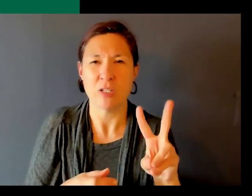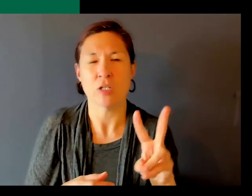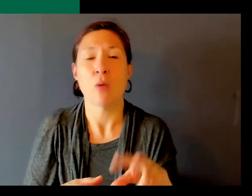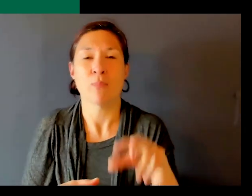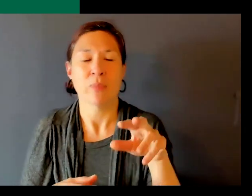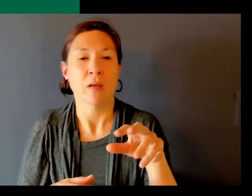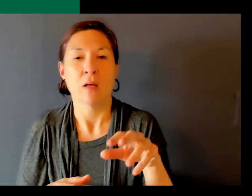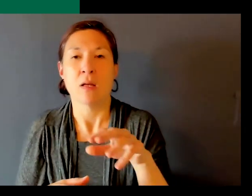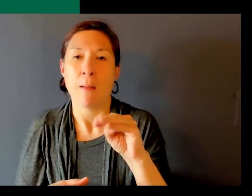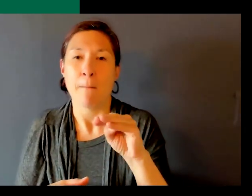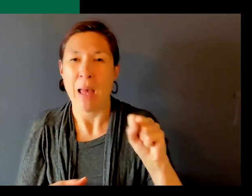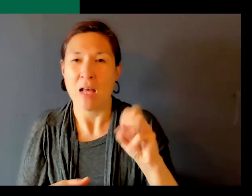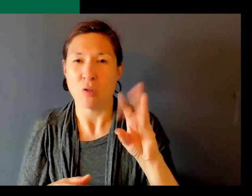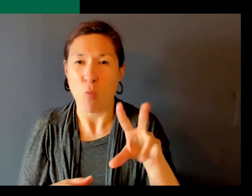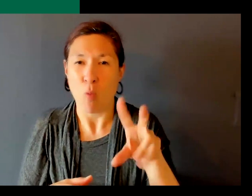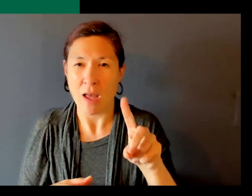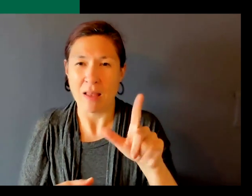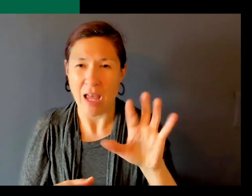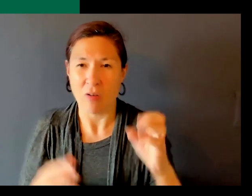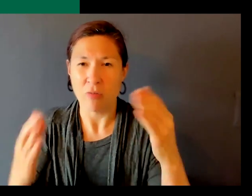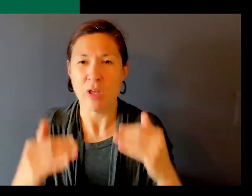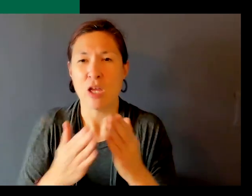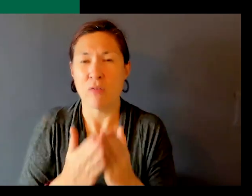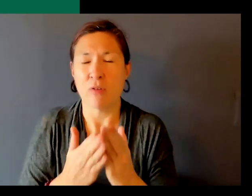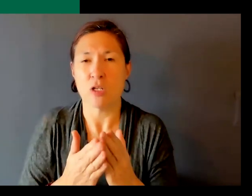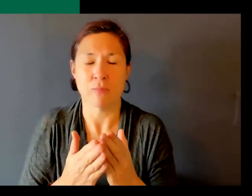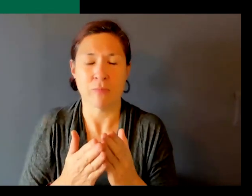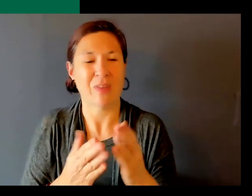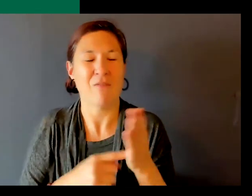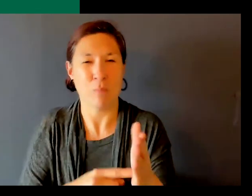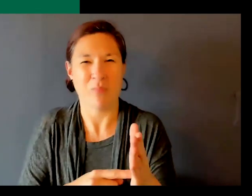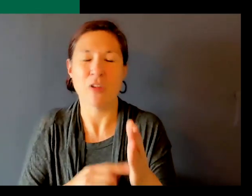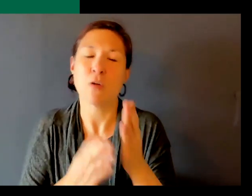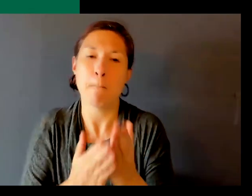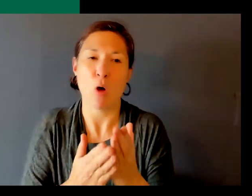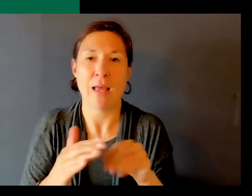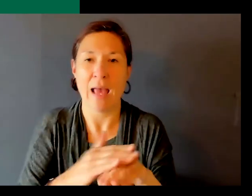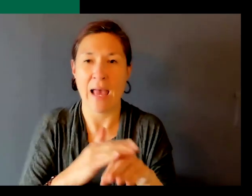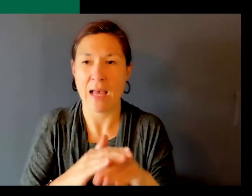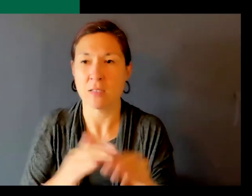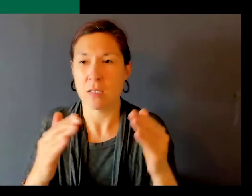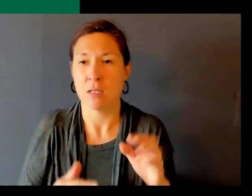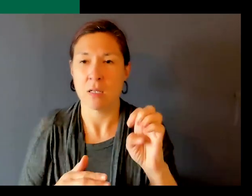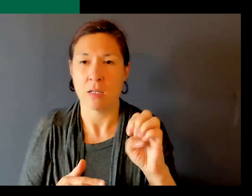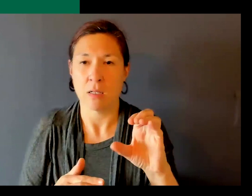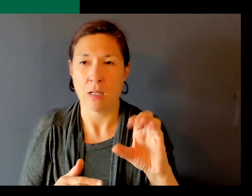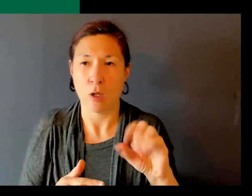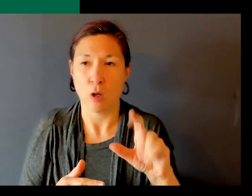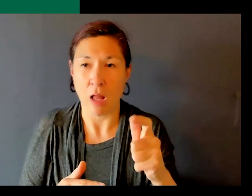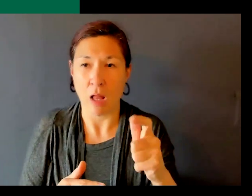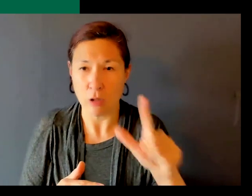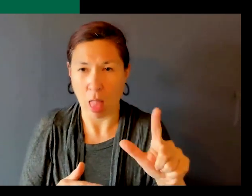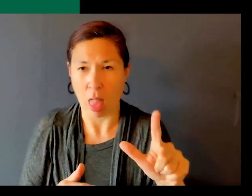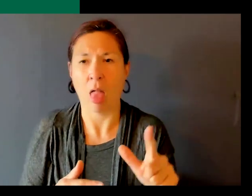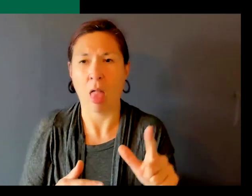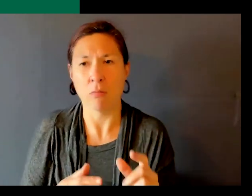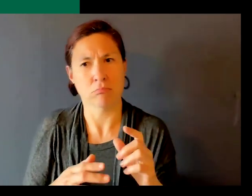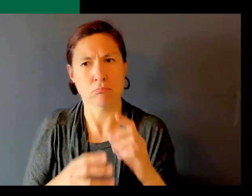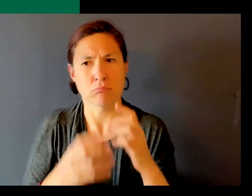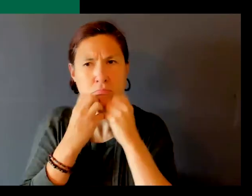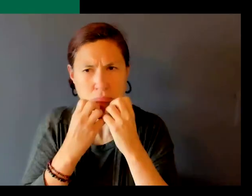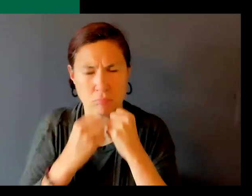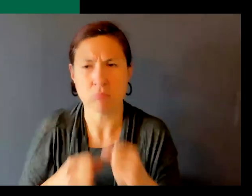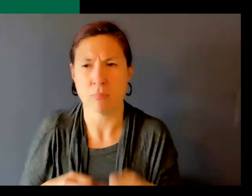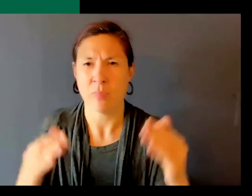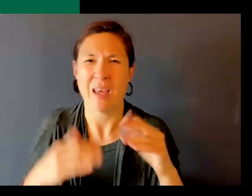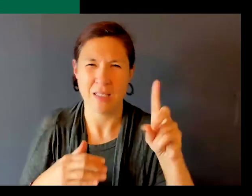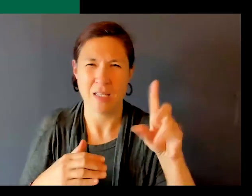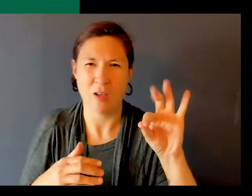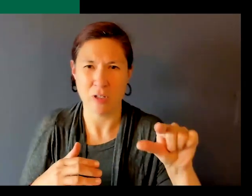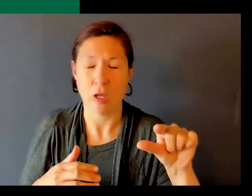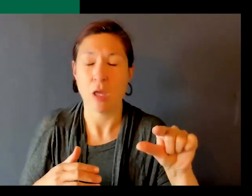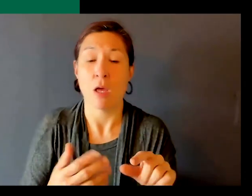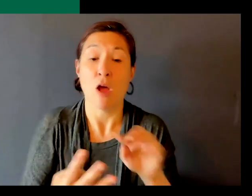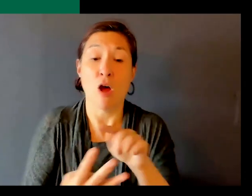And whether you share them here orally or you share them in writing.